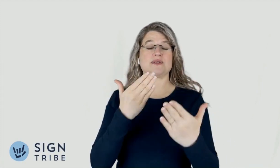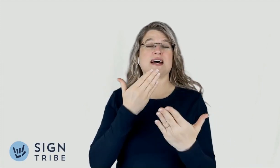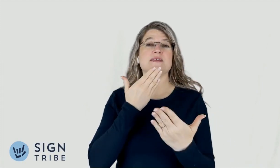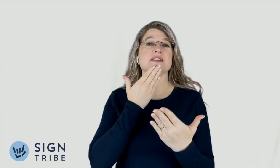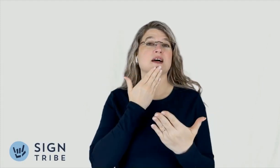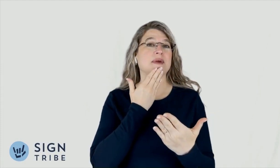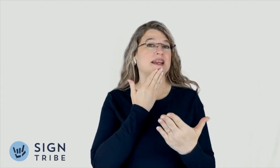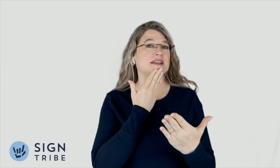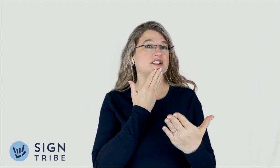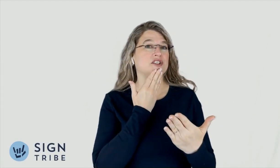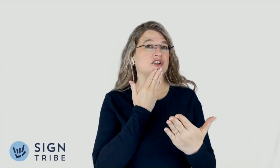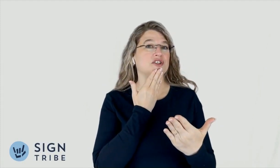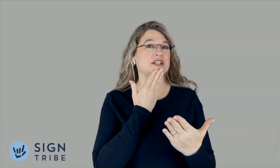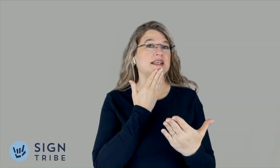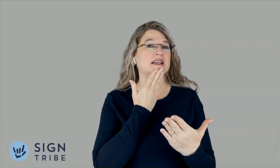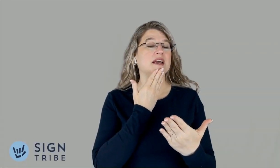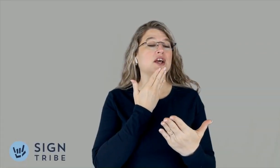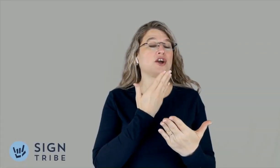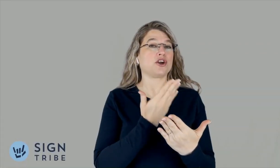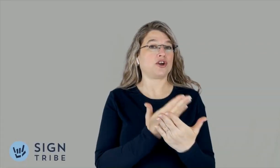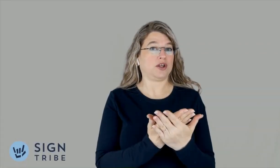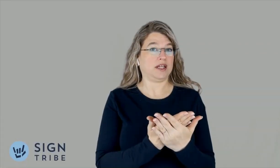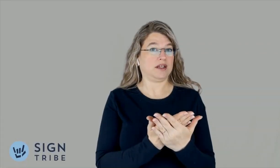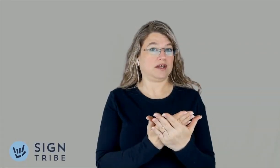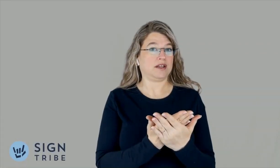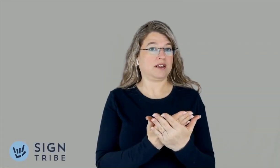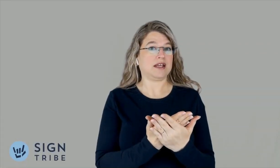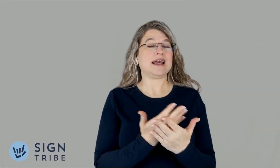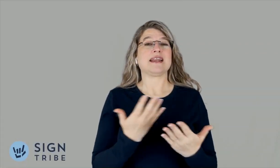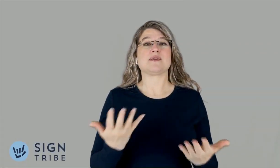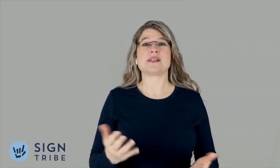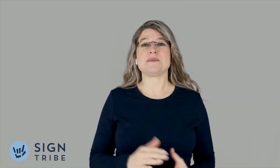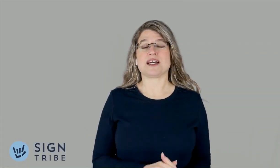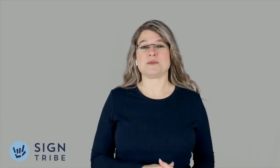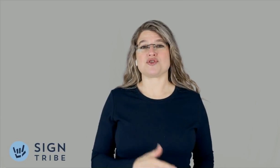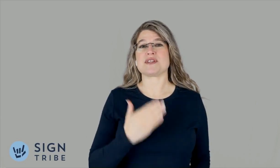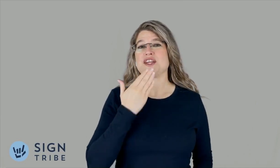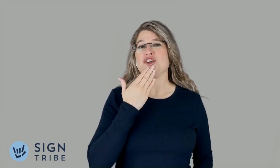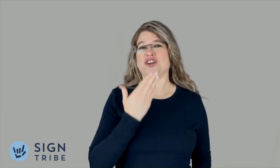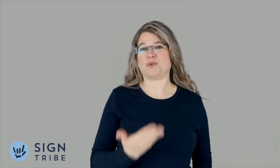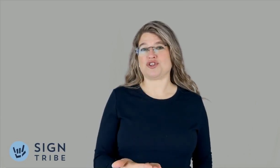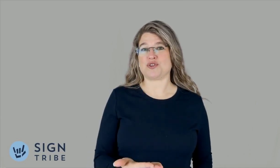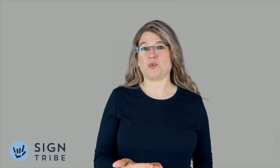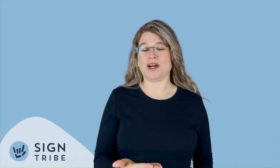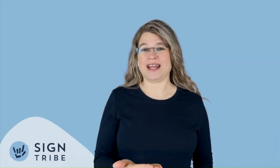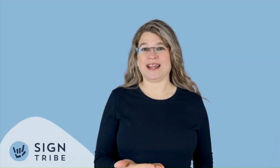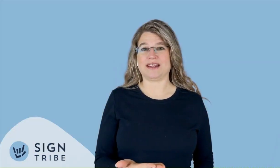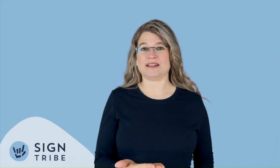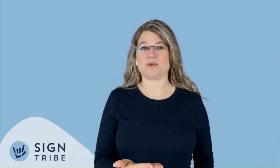fives. Dominant hand touching your chin. Good. Now, sometimes you'll see good with just one hand,